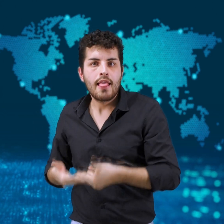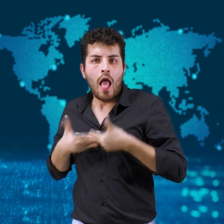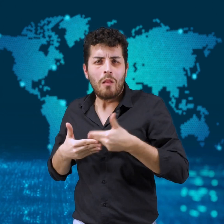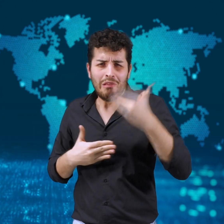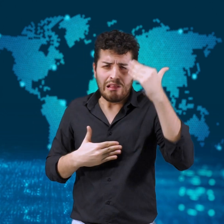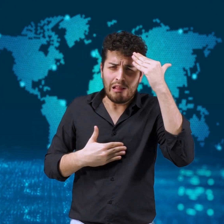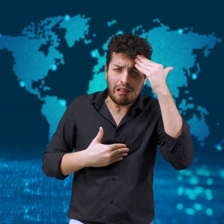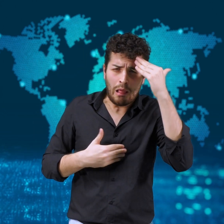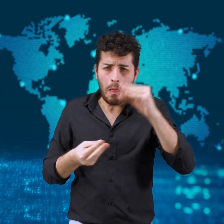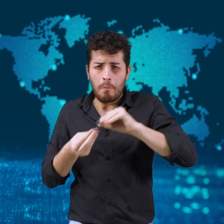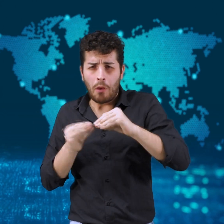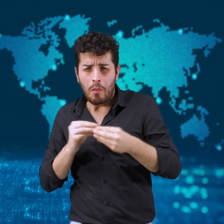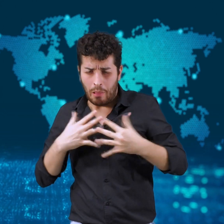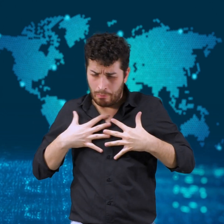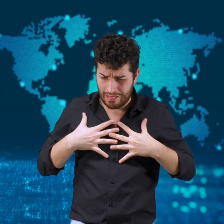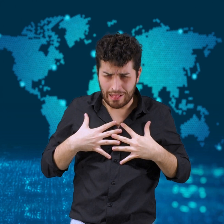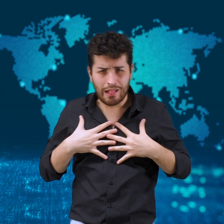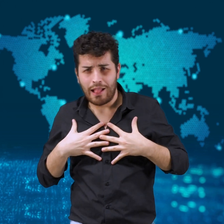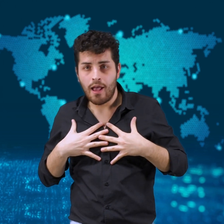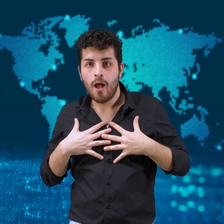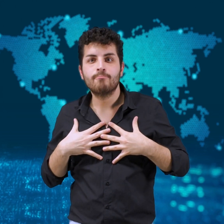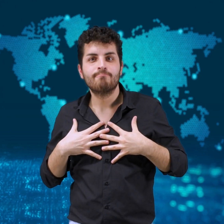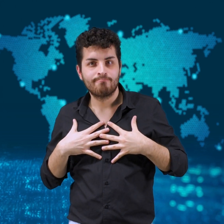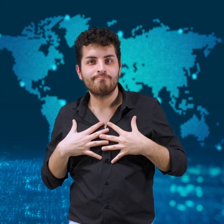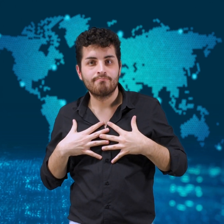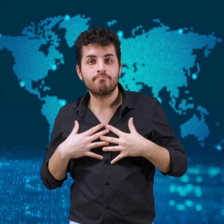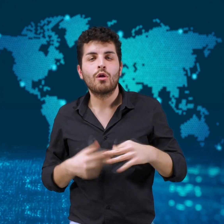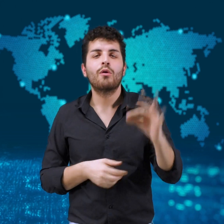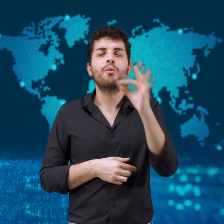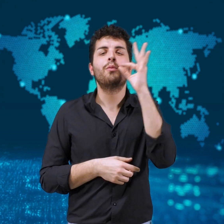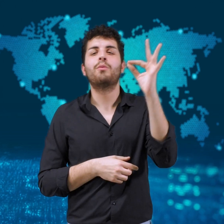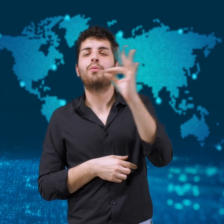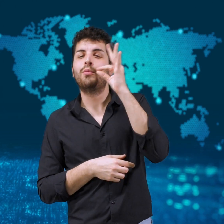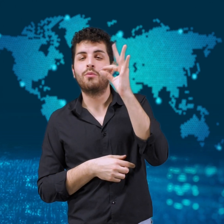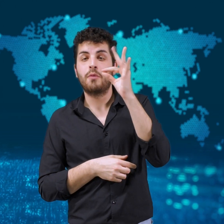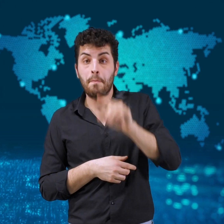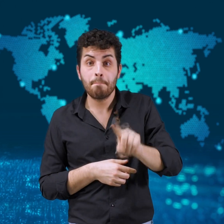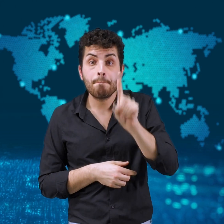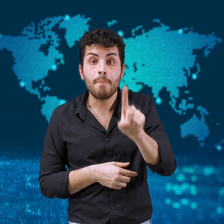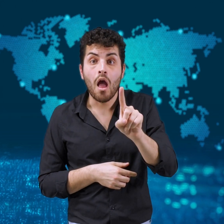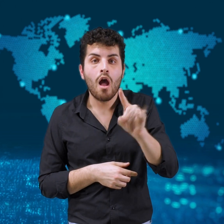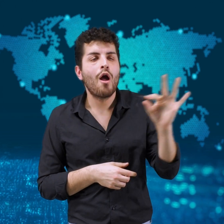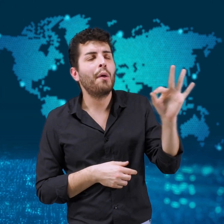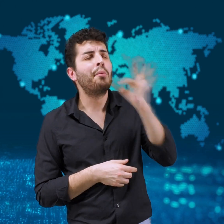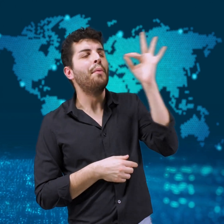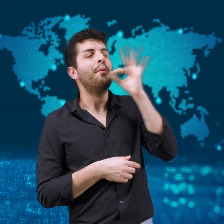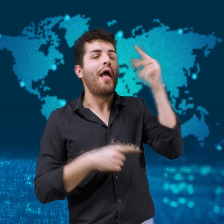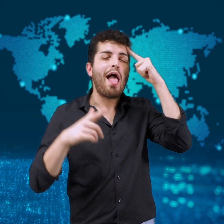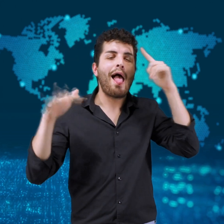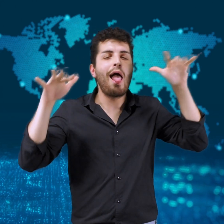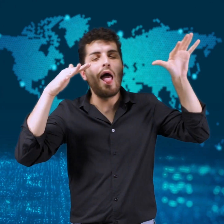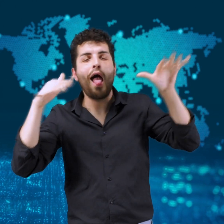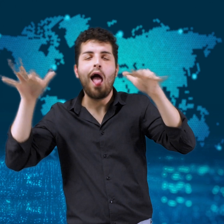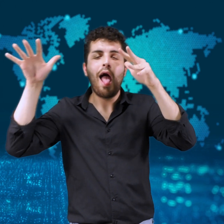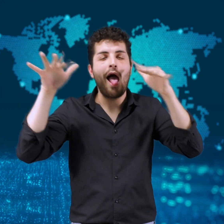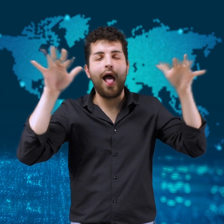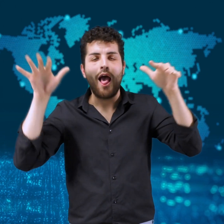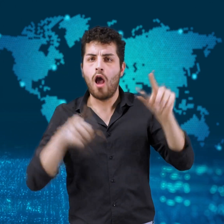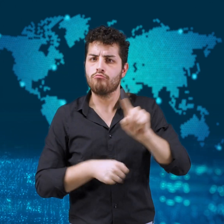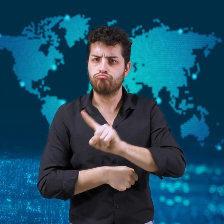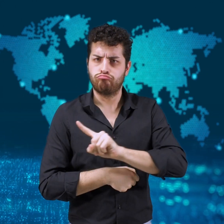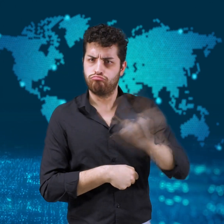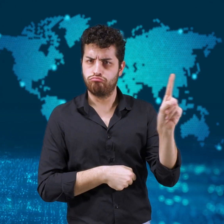though recreational use of the drug is still illegal.